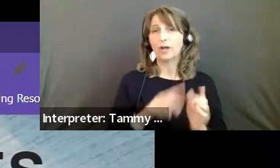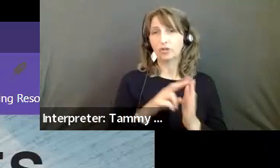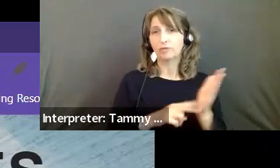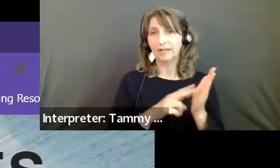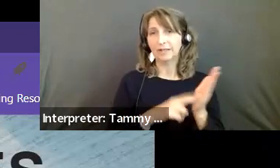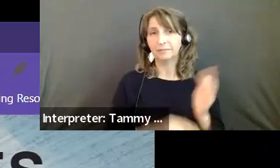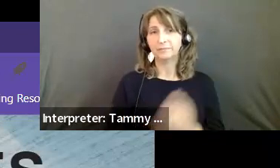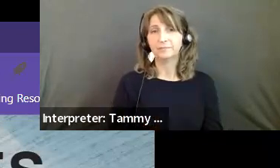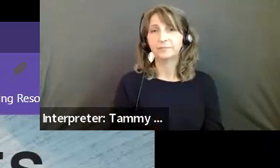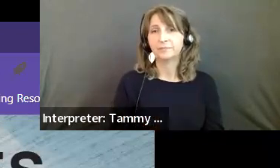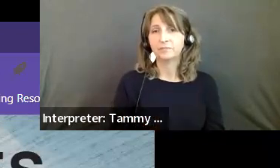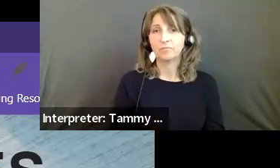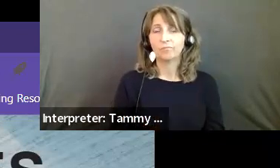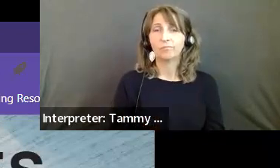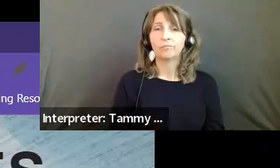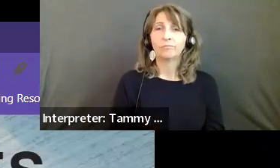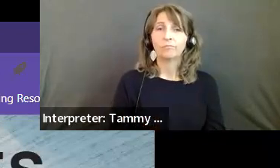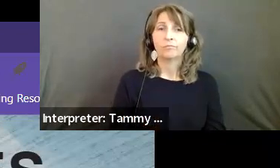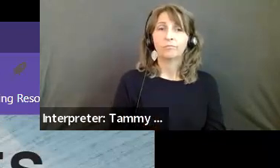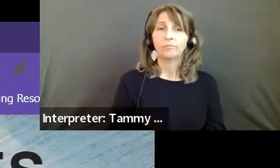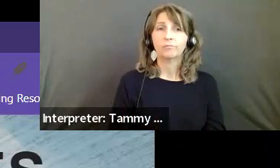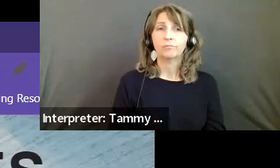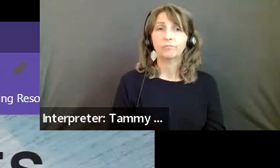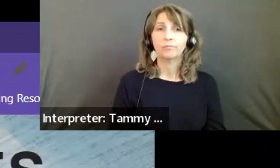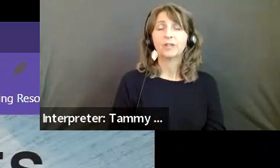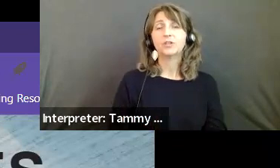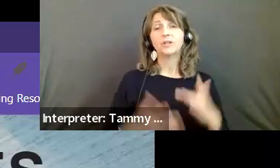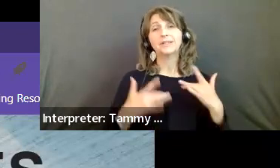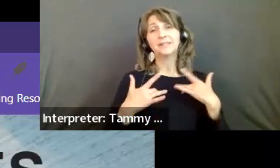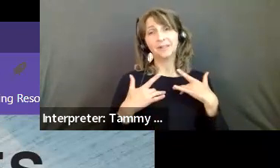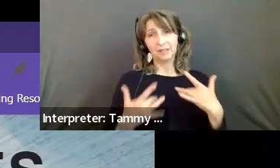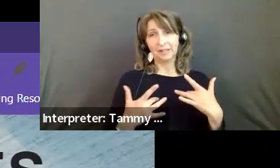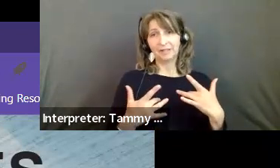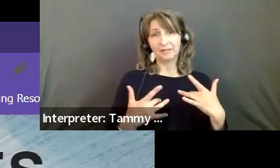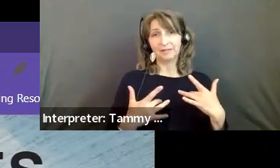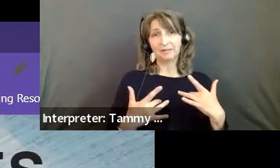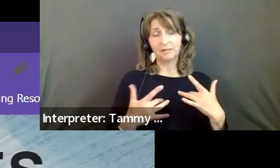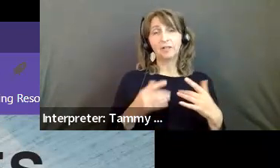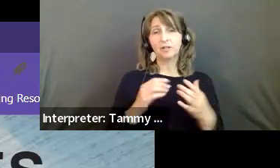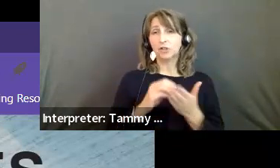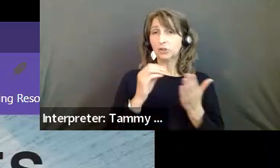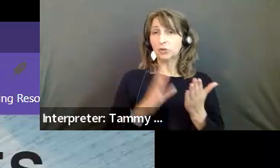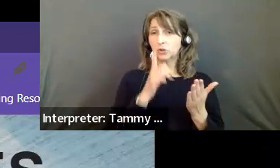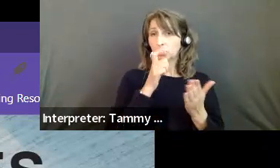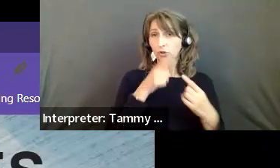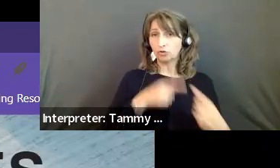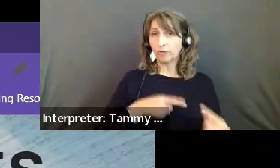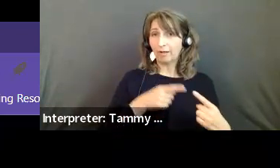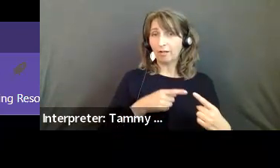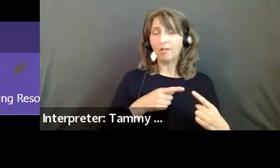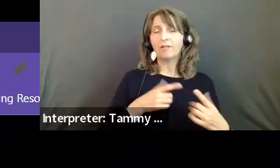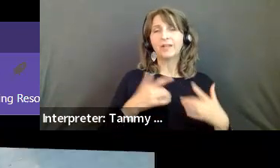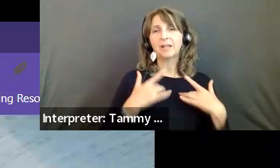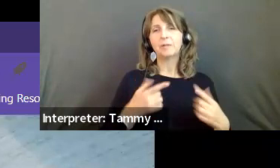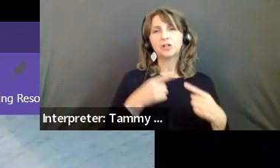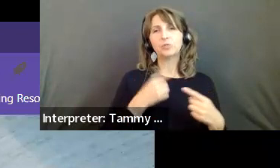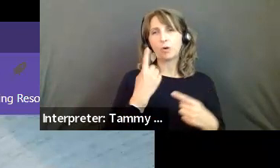So these are some of the areas. That usually typical students are actually students who struggle. Have trouble with.